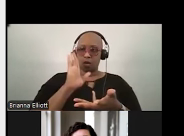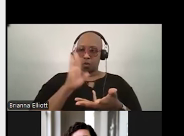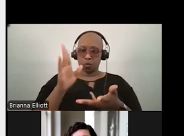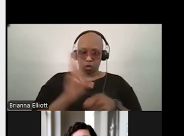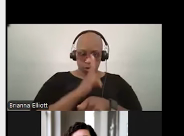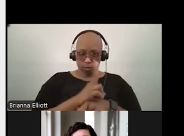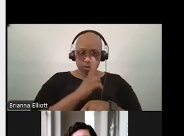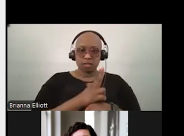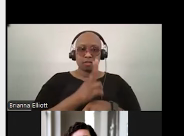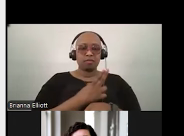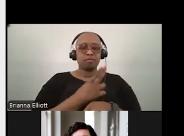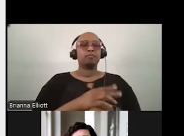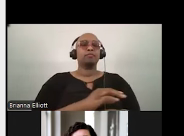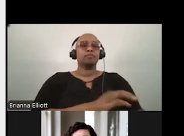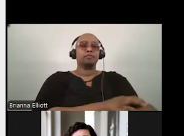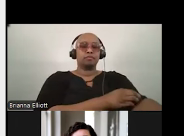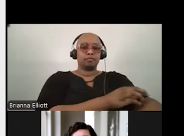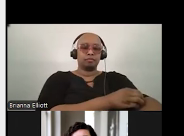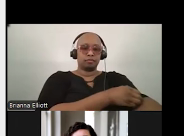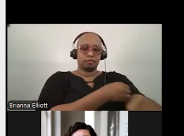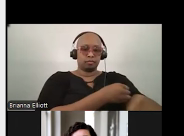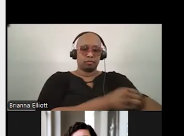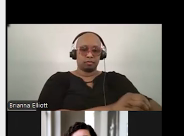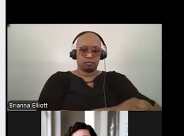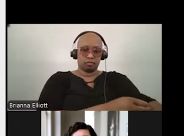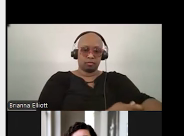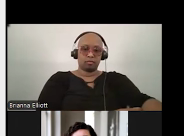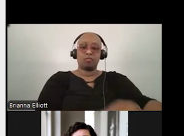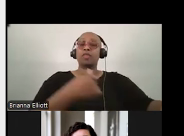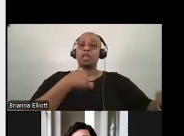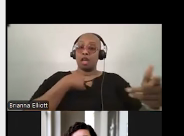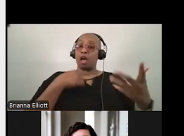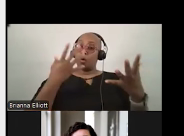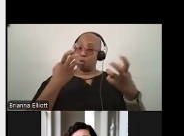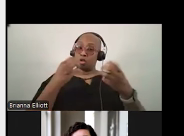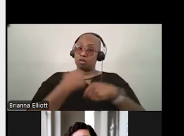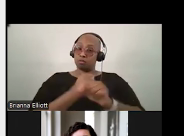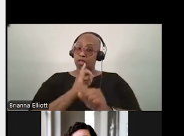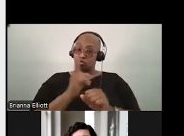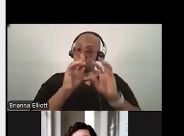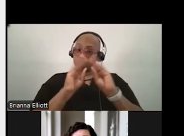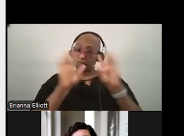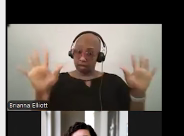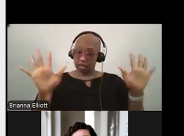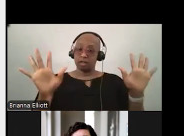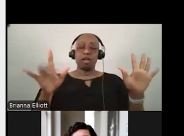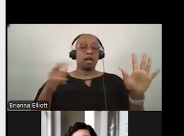just wanted to make sure that we were clear on that page because again, I don't like the having to pay for stuff either. I'm certainly not going to pay for it out of my own money. I want